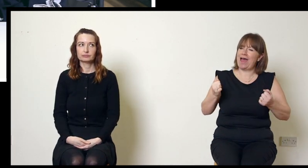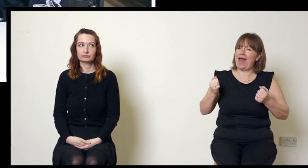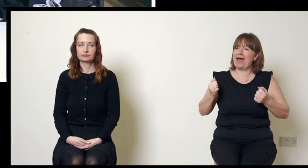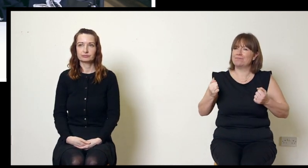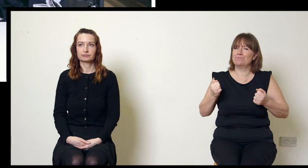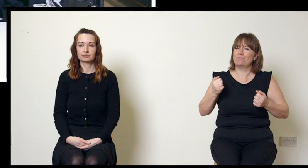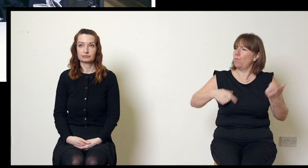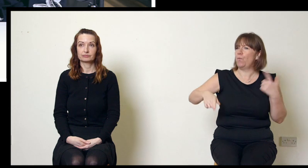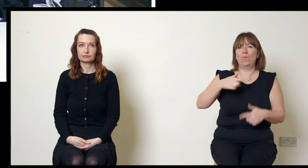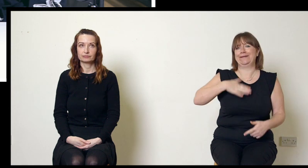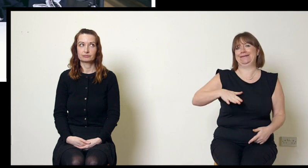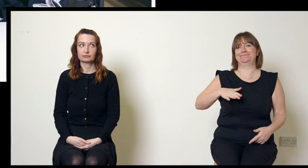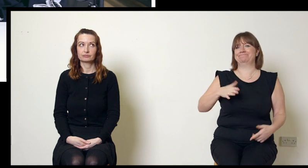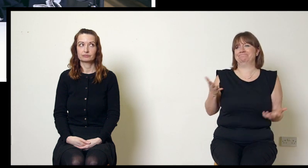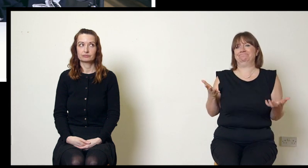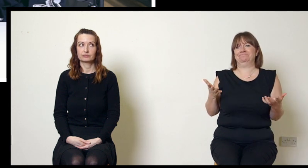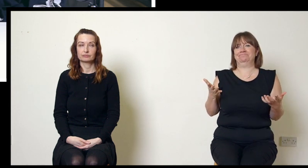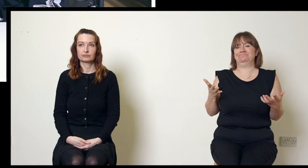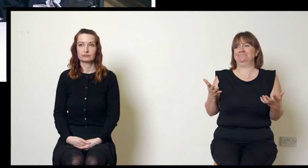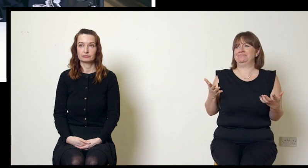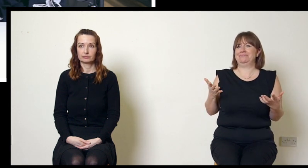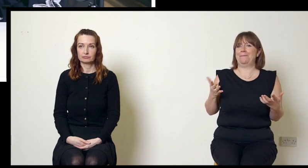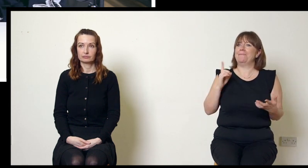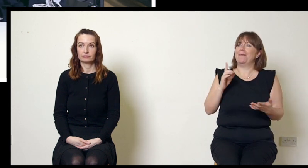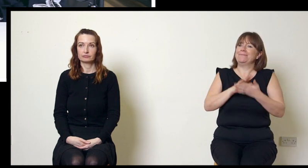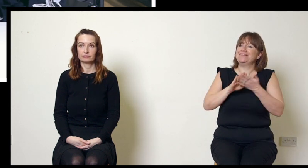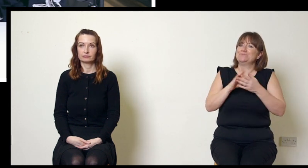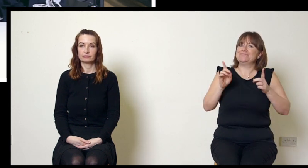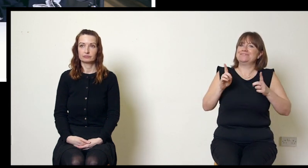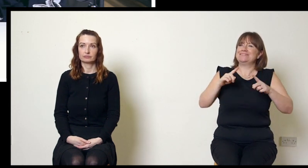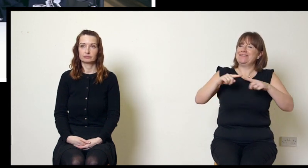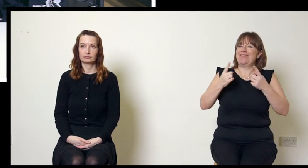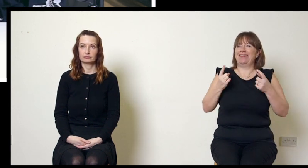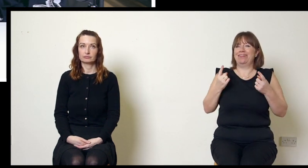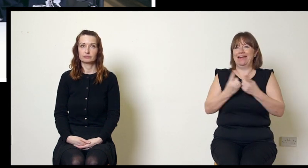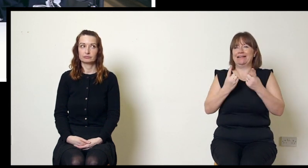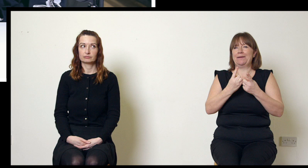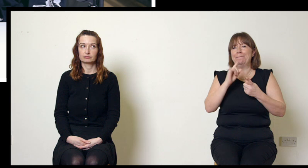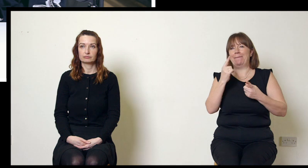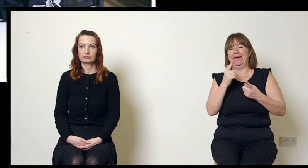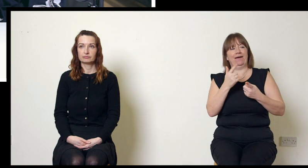everyday in different ways, but it means different things. So you sit on a sofa and a nice hug with your friend or your niece or whatever,